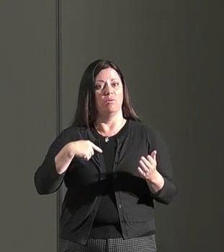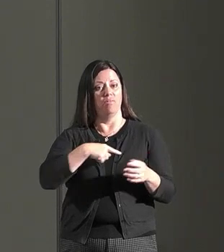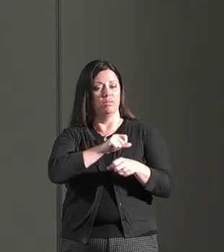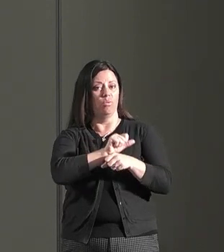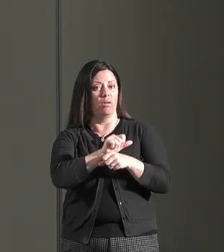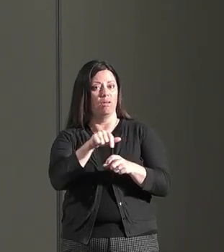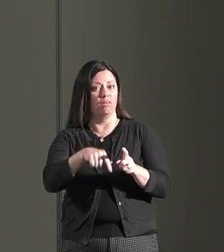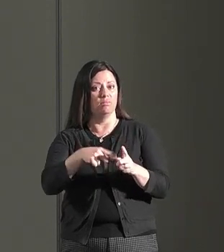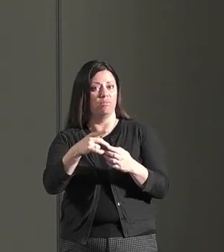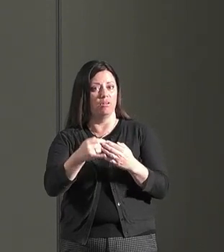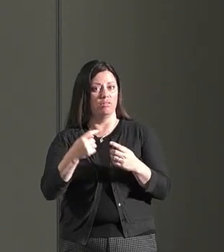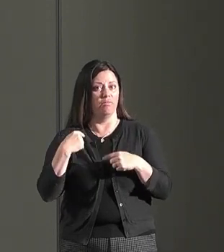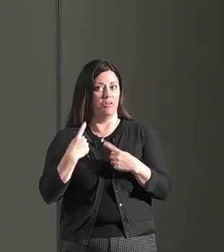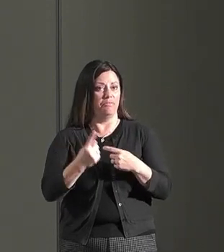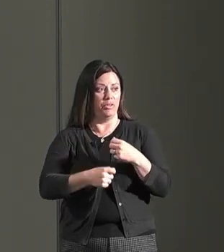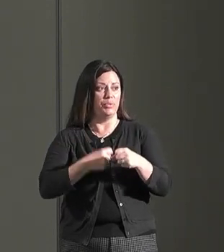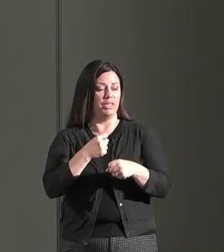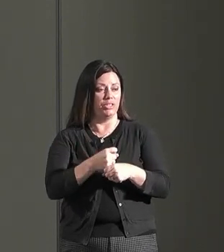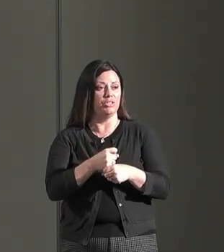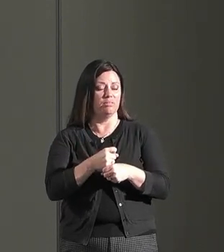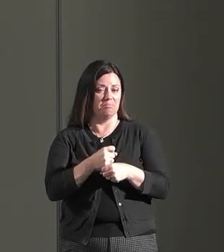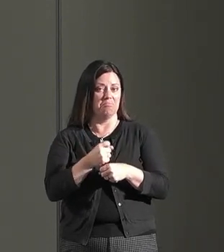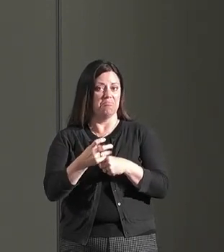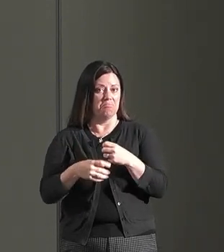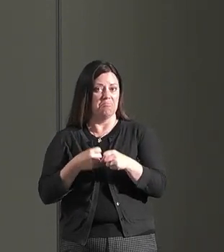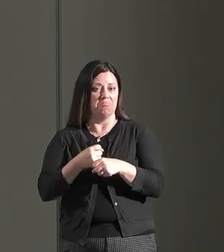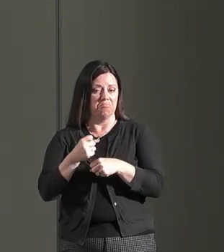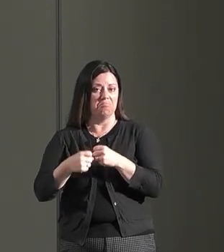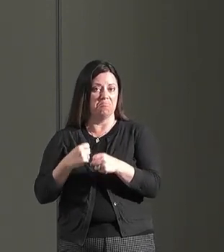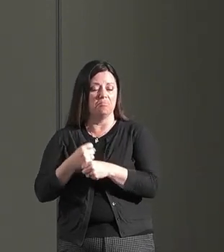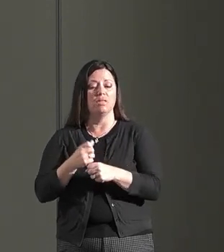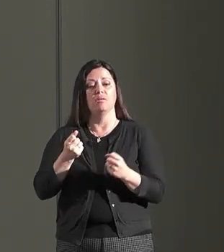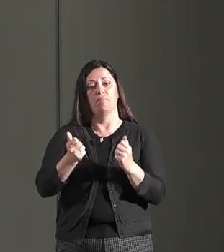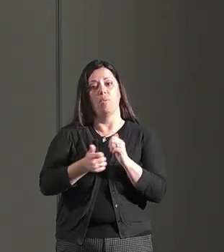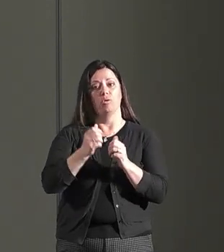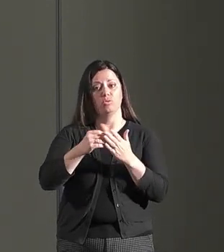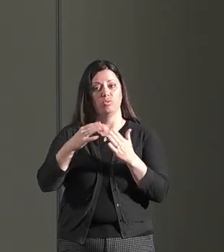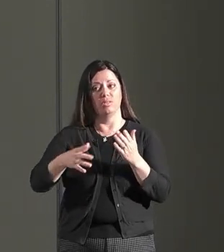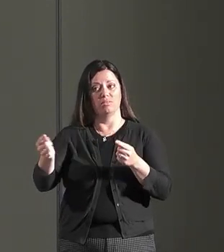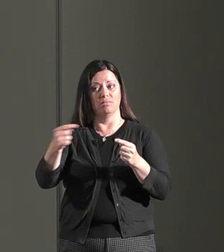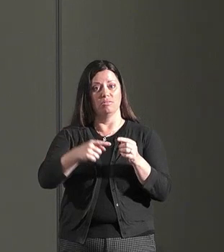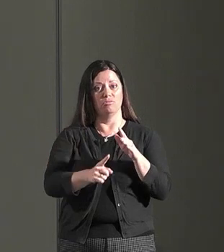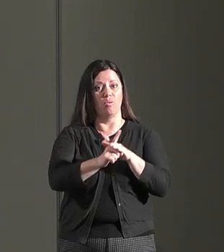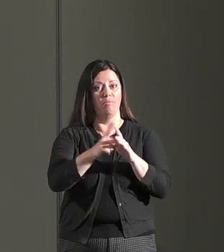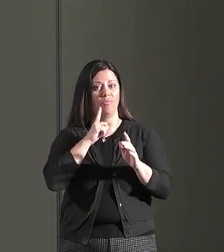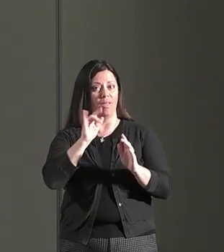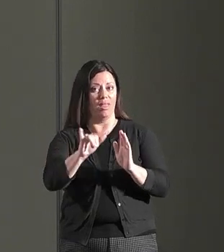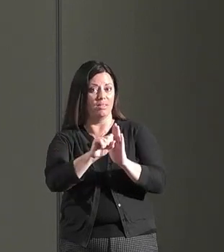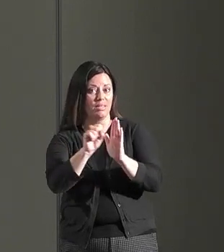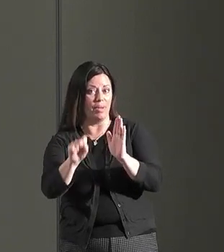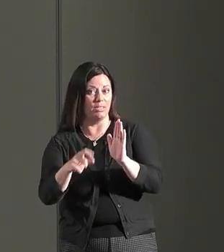a few years, most of the students come in for a semester or two for their co op experiences